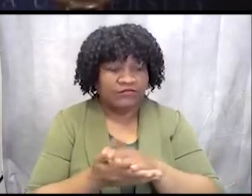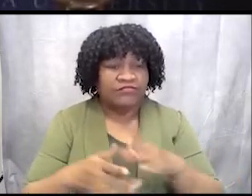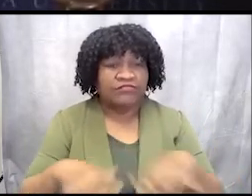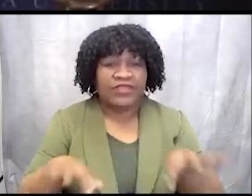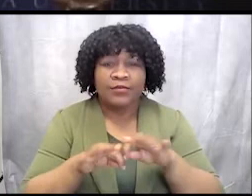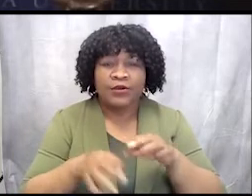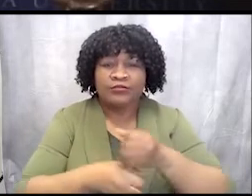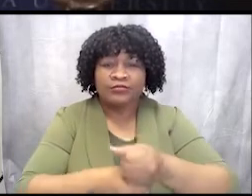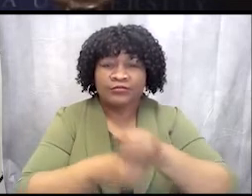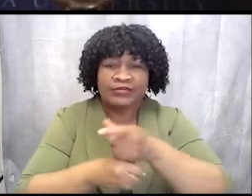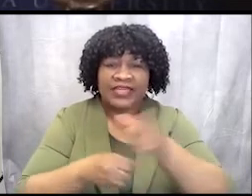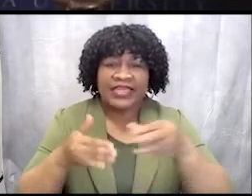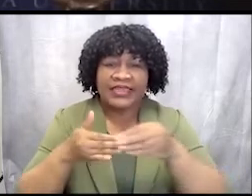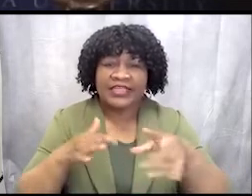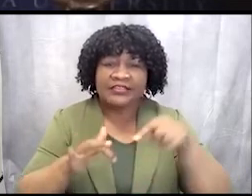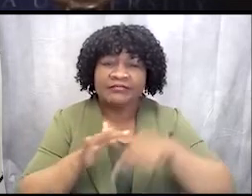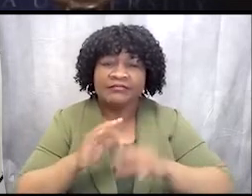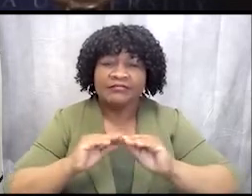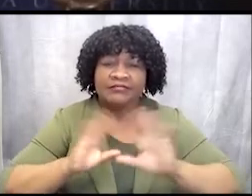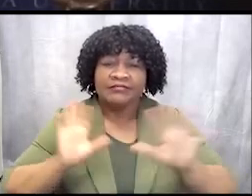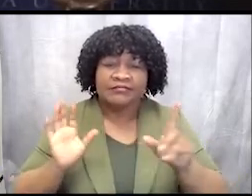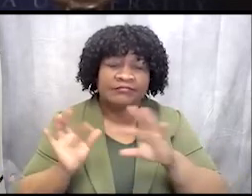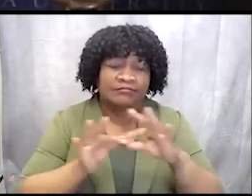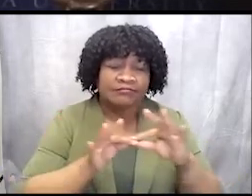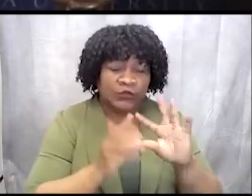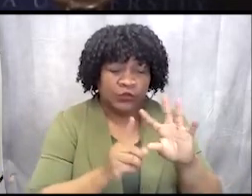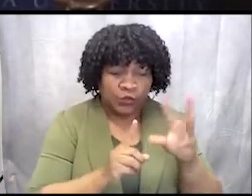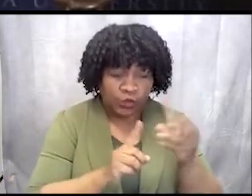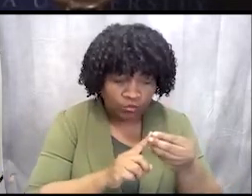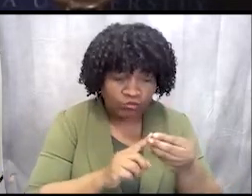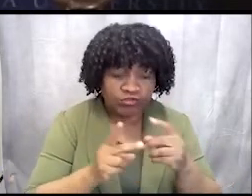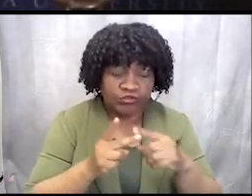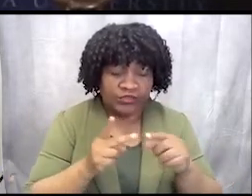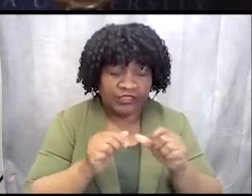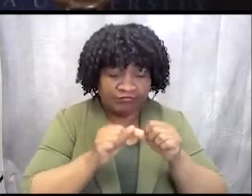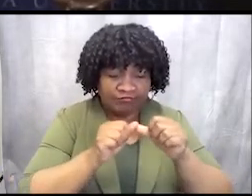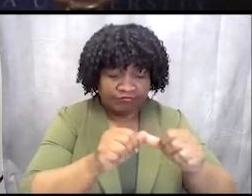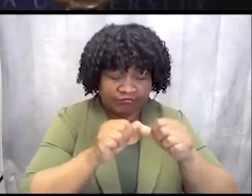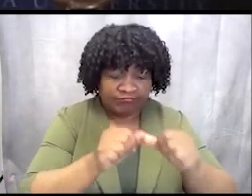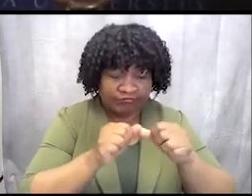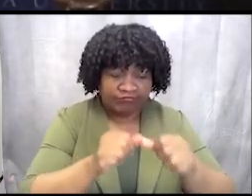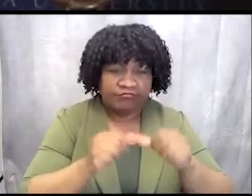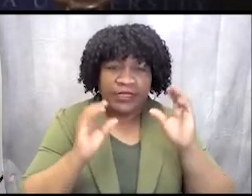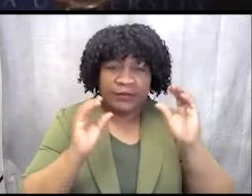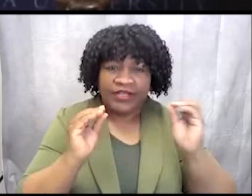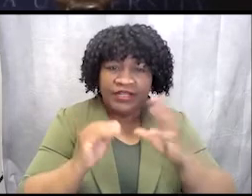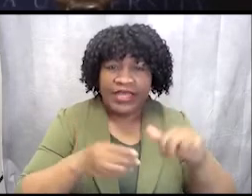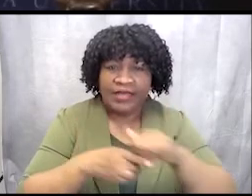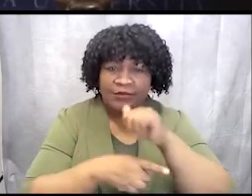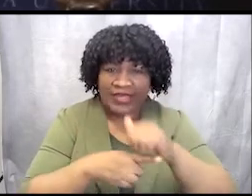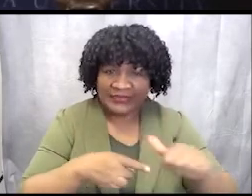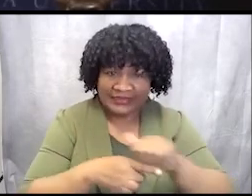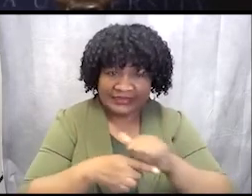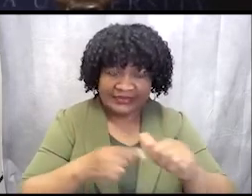of producing leaders with a deep understanding of culturally sustaining and responsive pedagogy and practice.